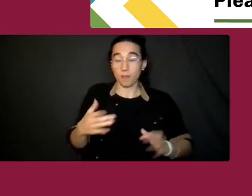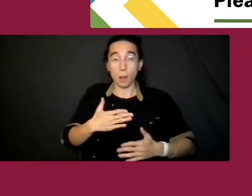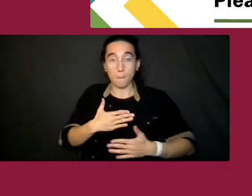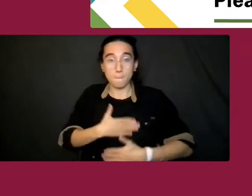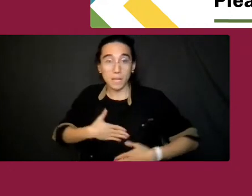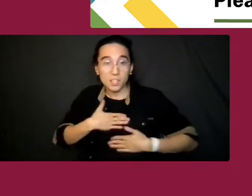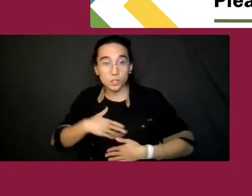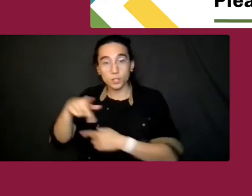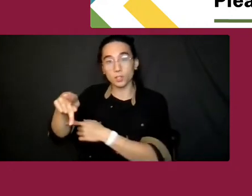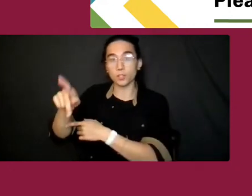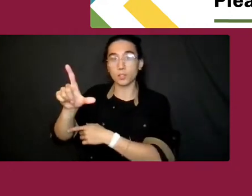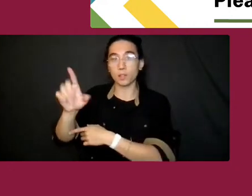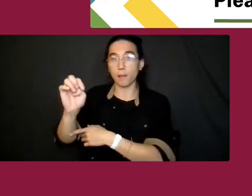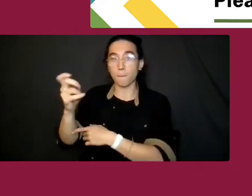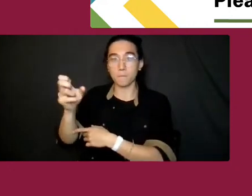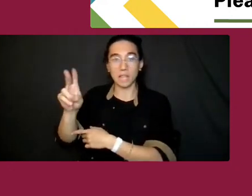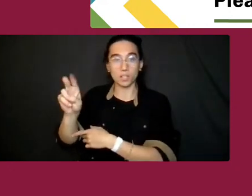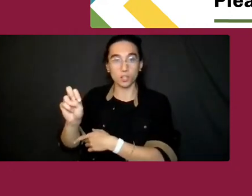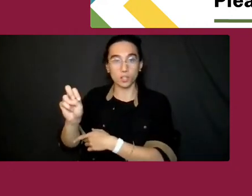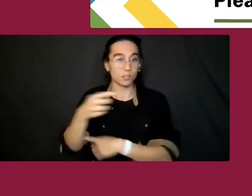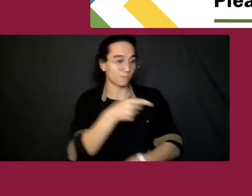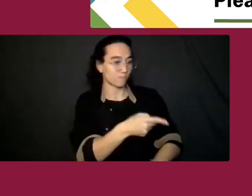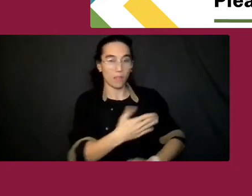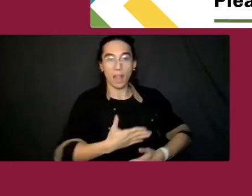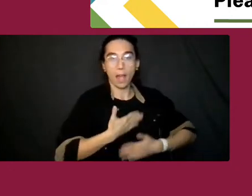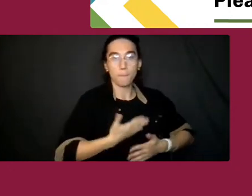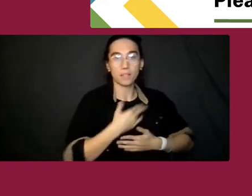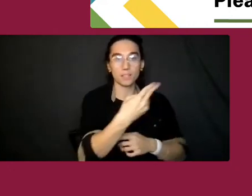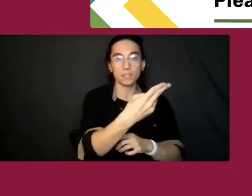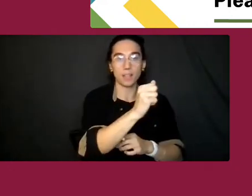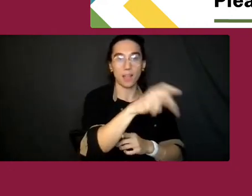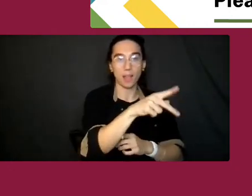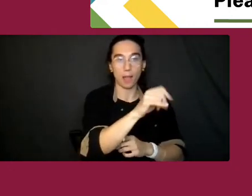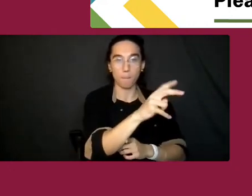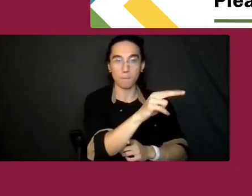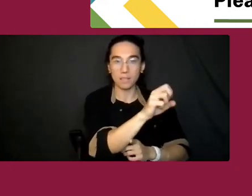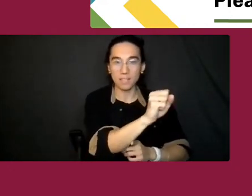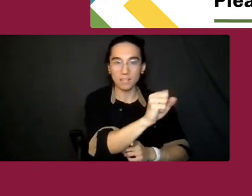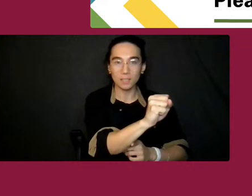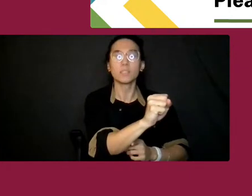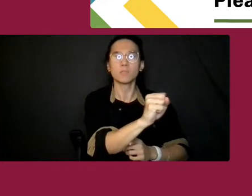helps us focus on what truly matters for long-term fulfillment.